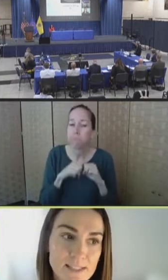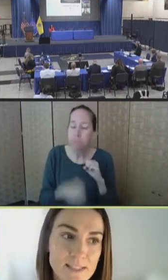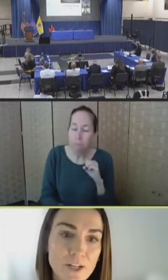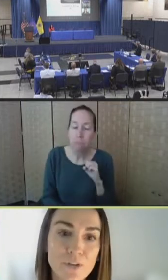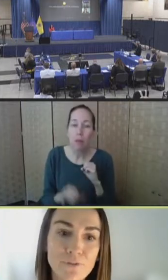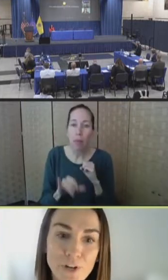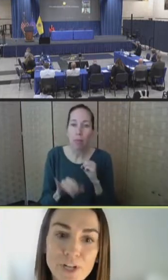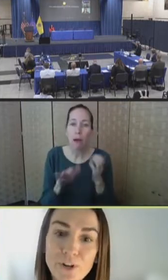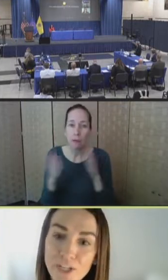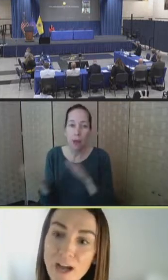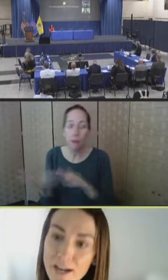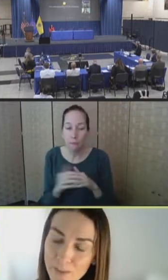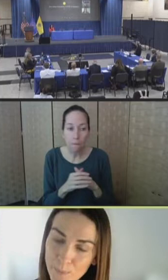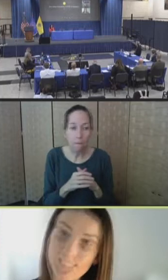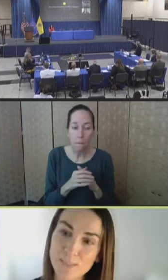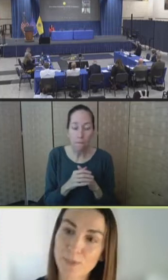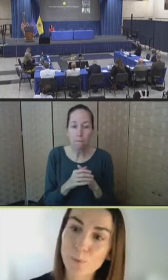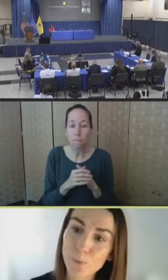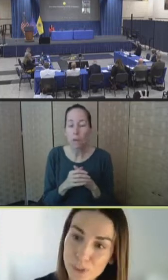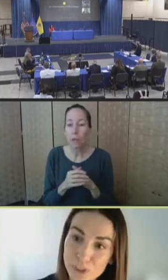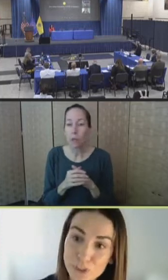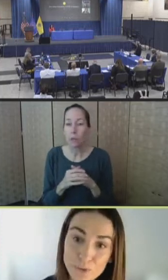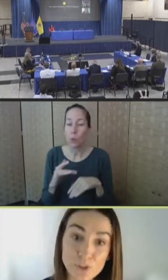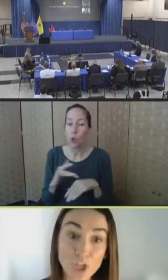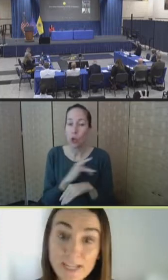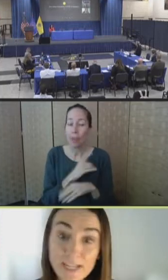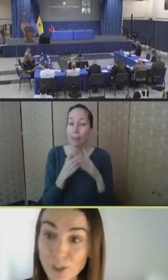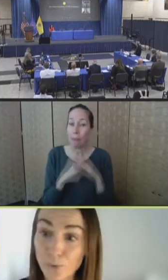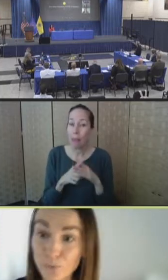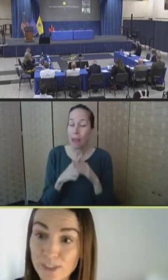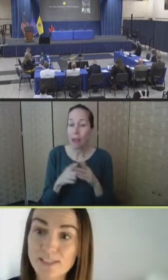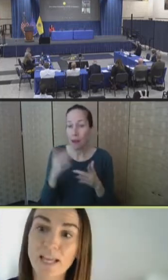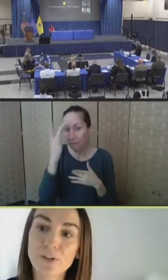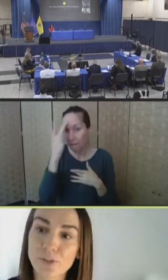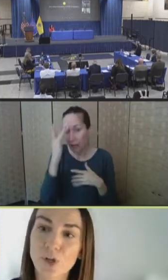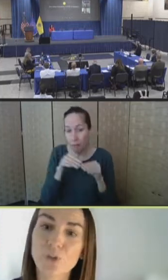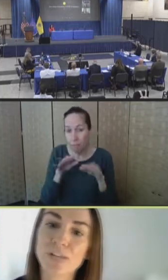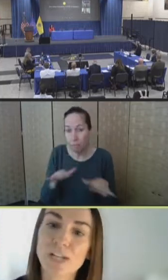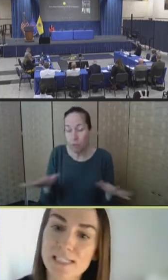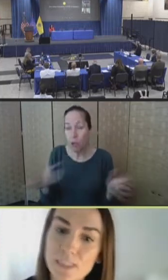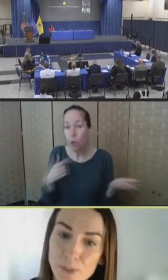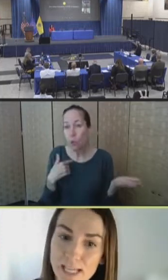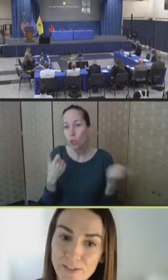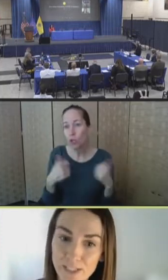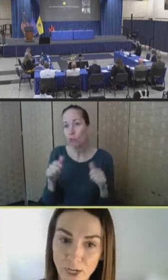Very early on in the pandemic, what we wanted to do is try to rescale the COVID-19 mortality